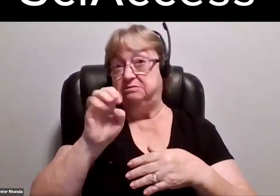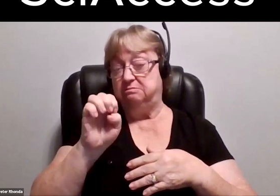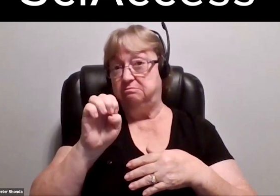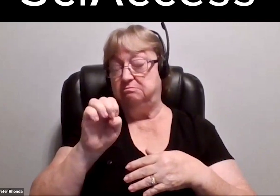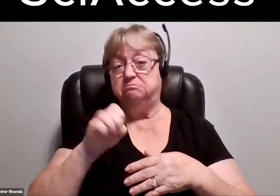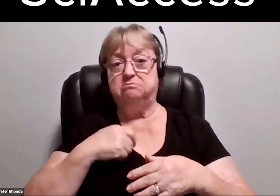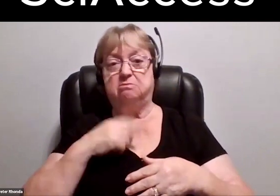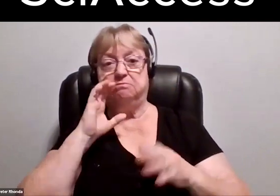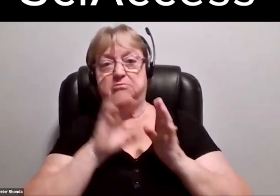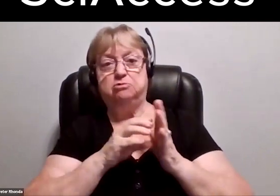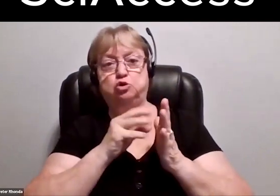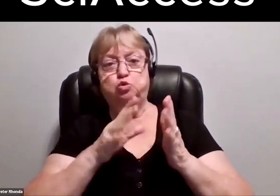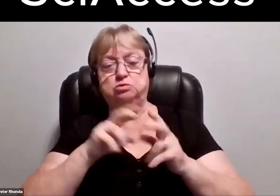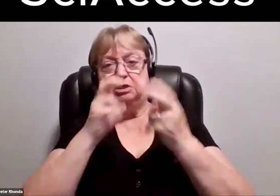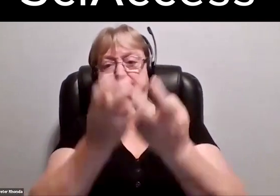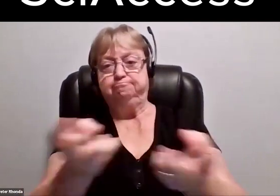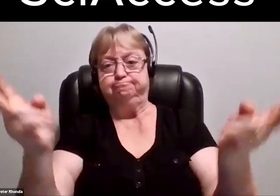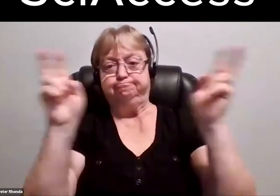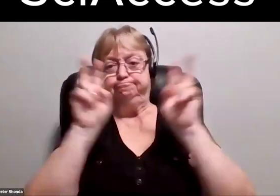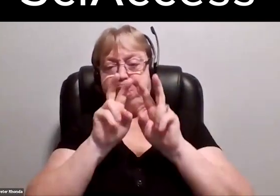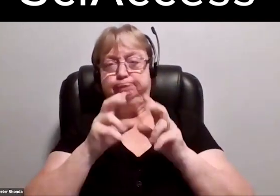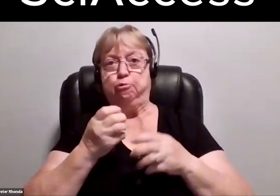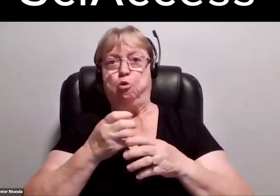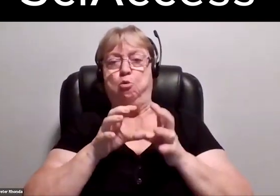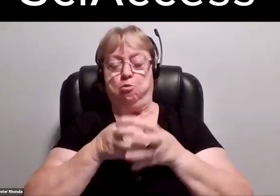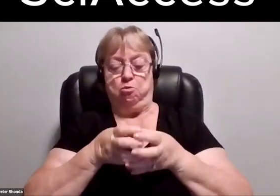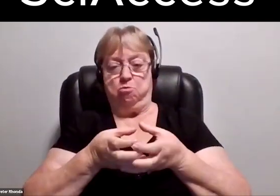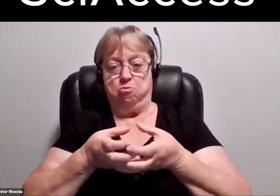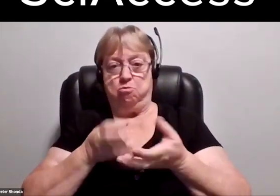standing around in a circle holding models of the moon.